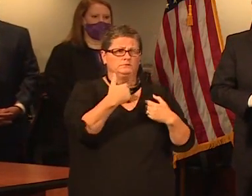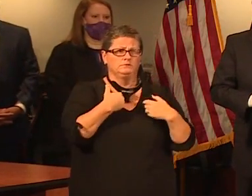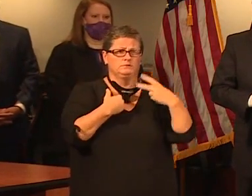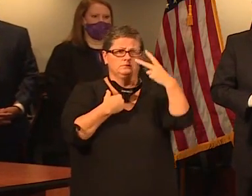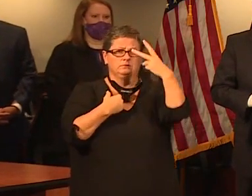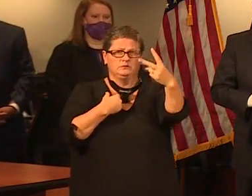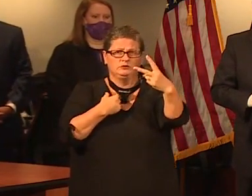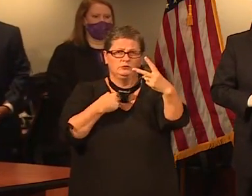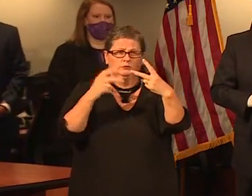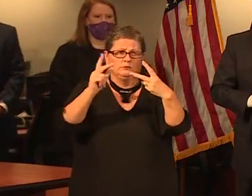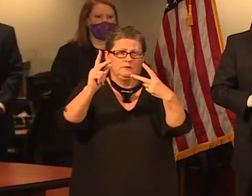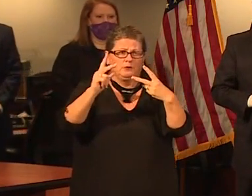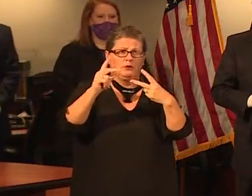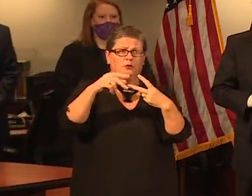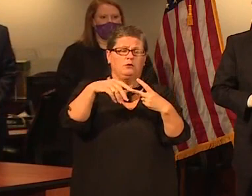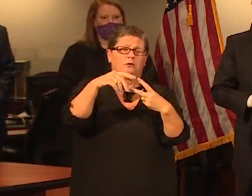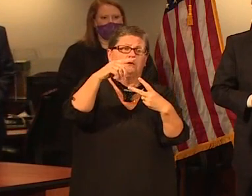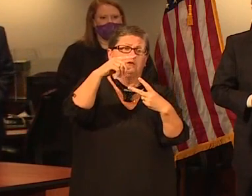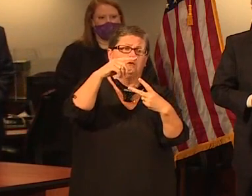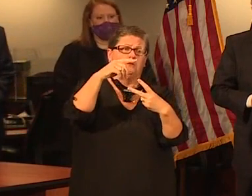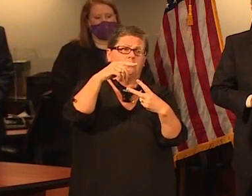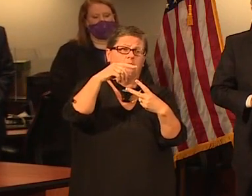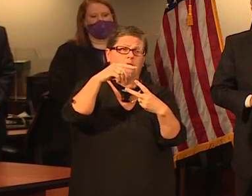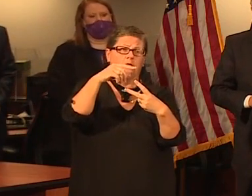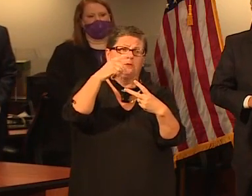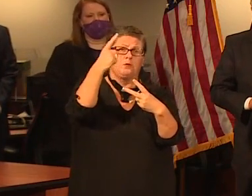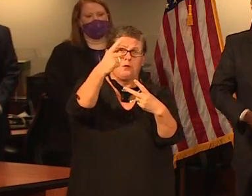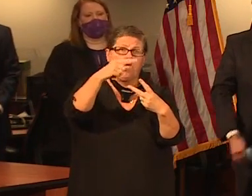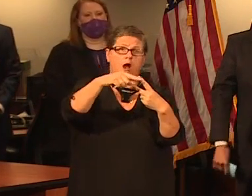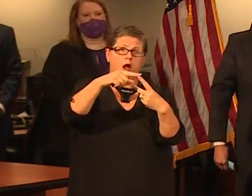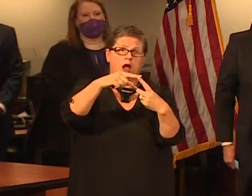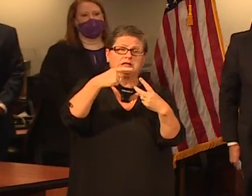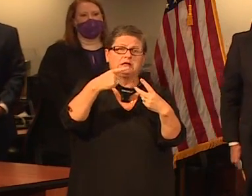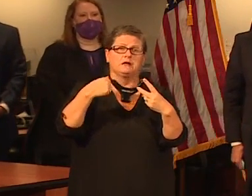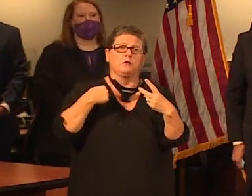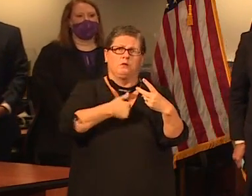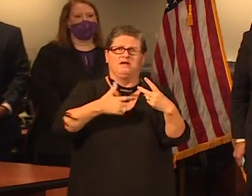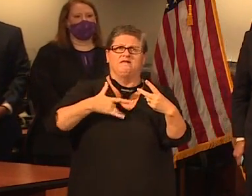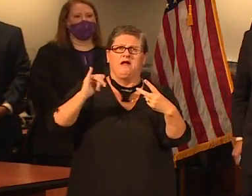ALSO ON THE ISSUE OF VACCINES, YOU KIND OF HAVE TWO POTS OF PEOPLE.